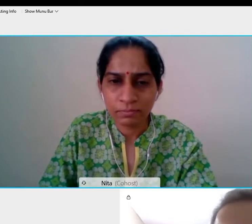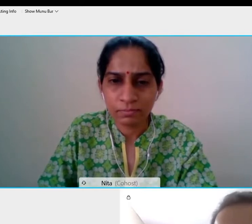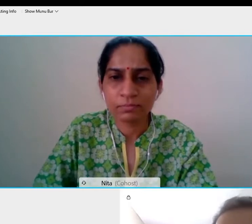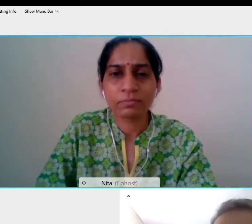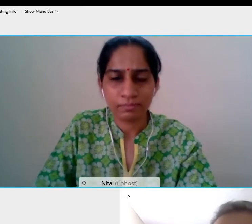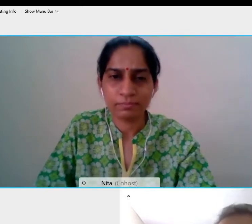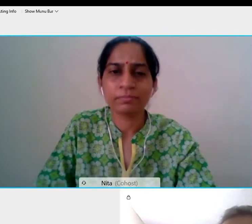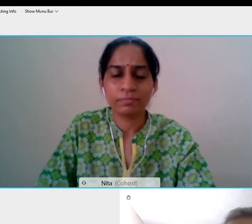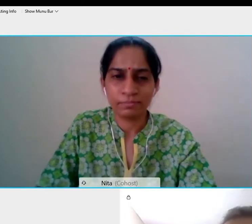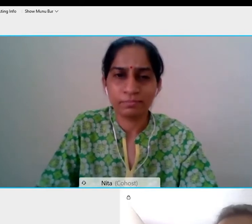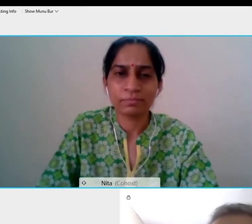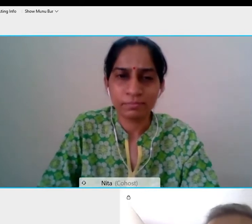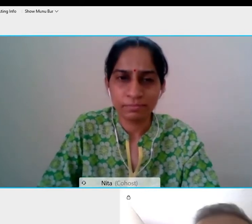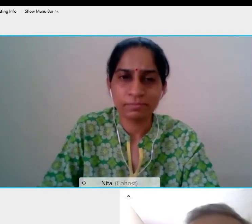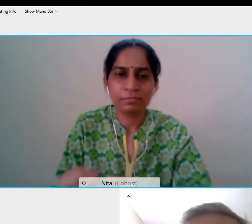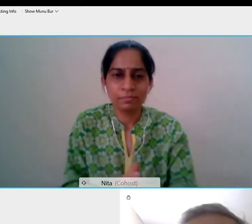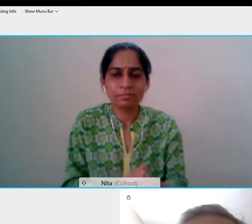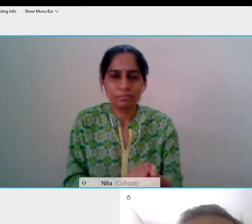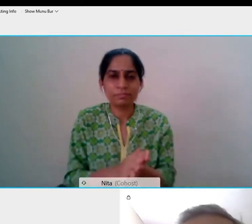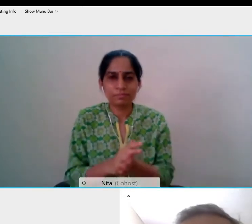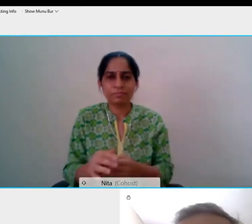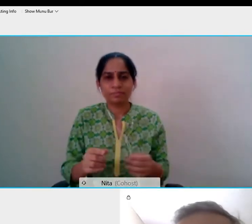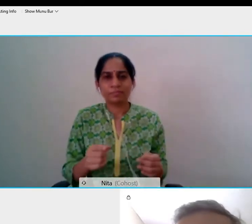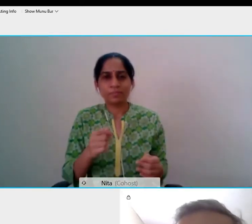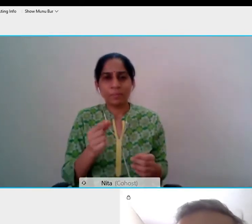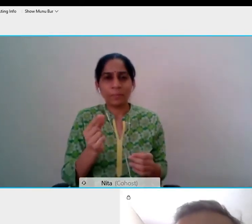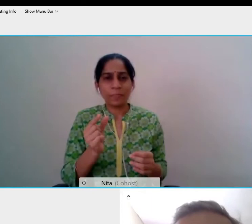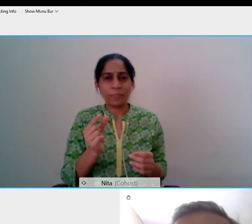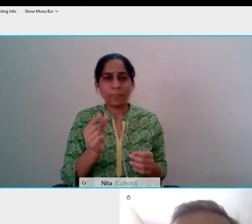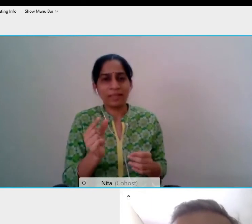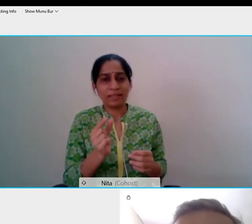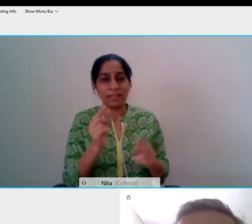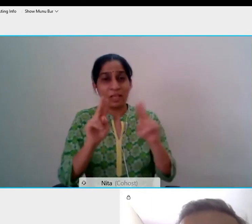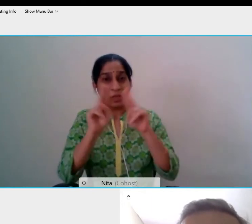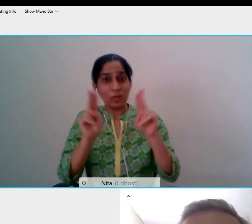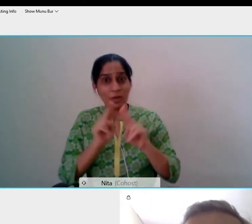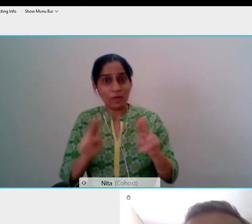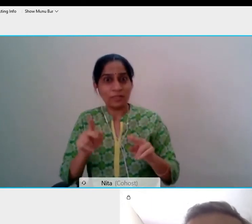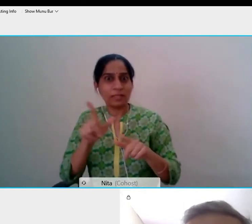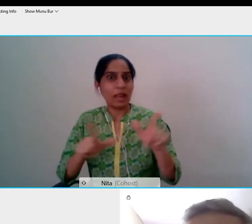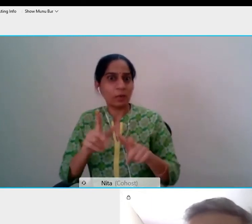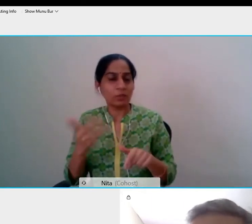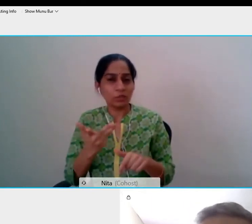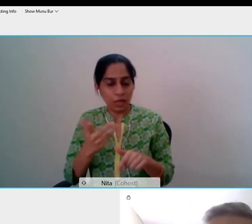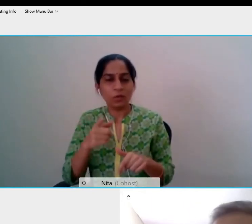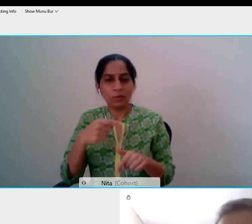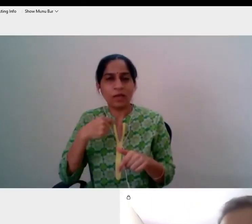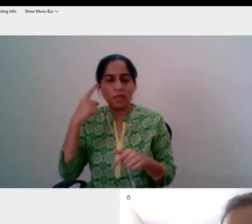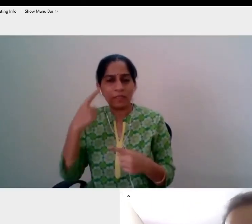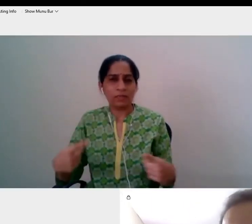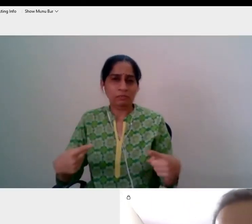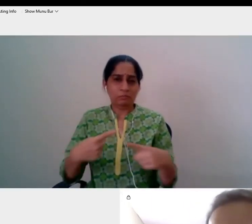we have a linguistics professor here but I thought I will the other way may be true but not this way